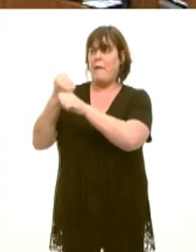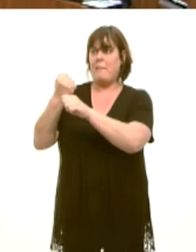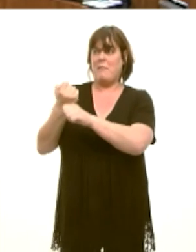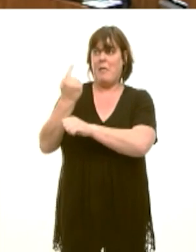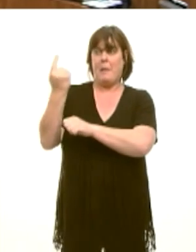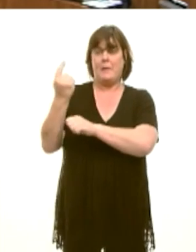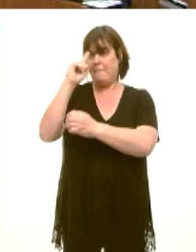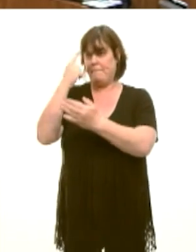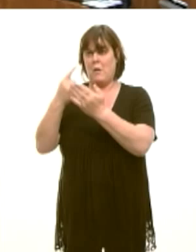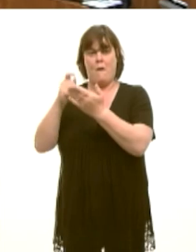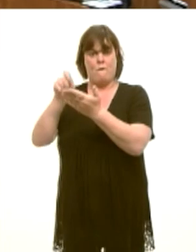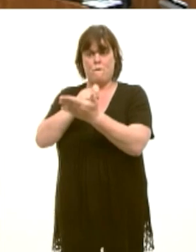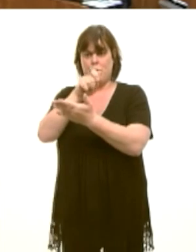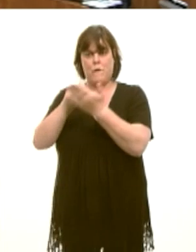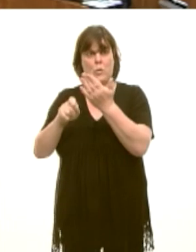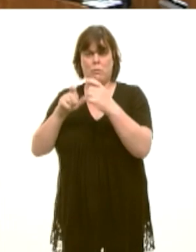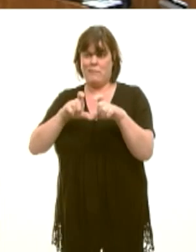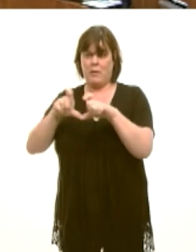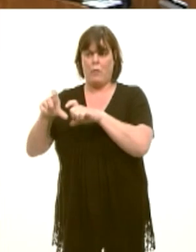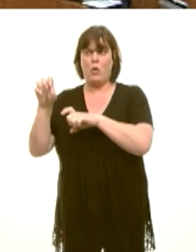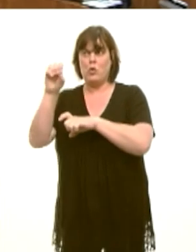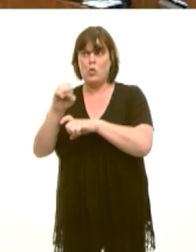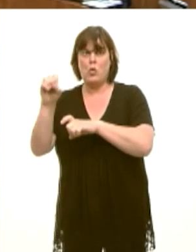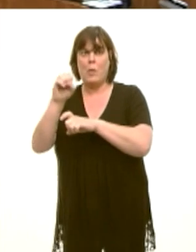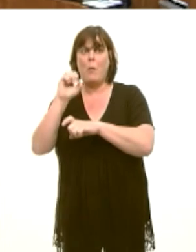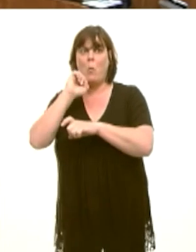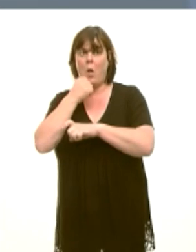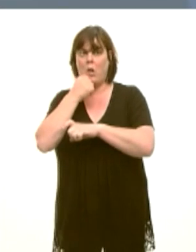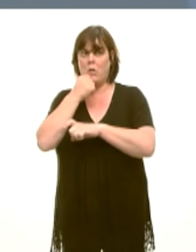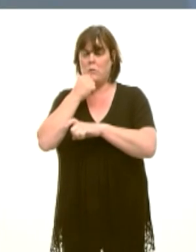Government to take its view, whatever that might be, at the appropriate time, but my